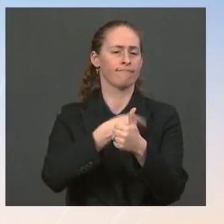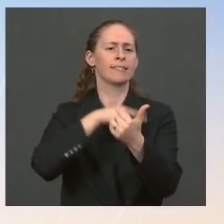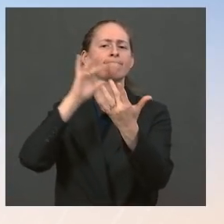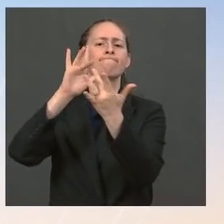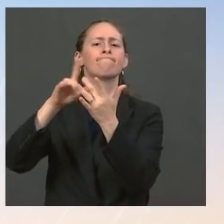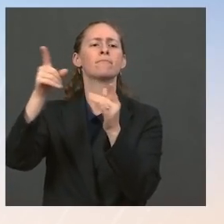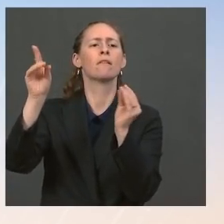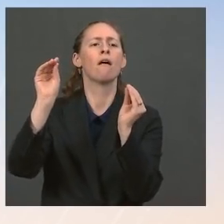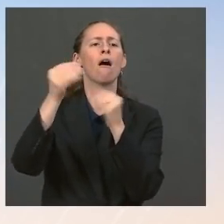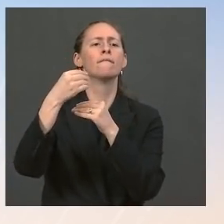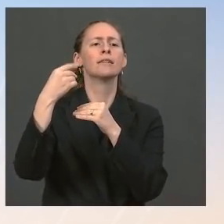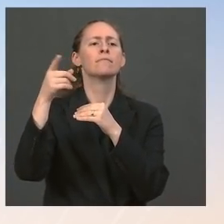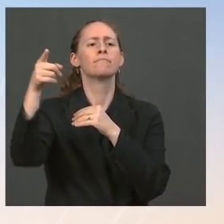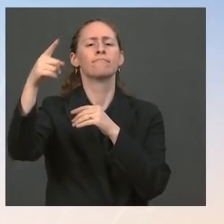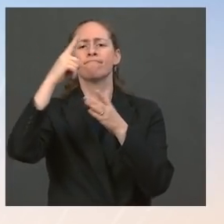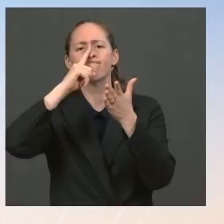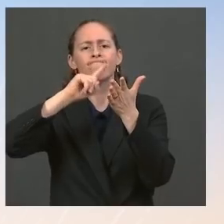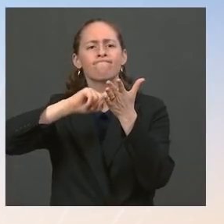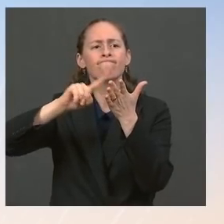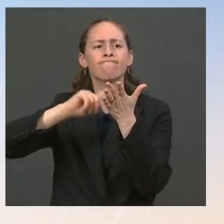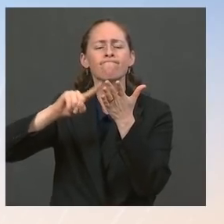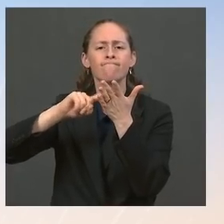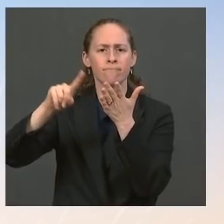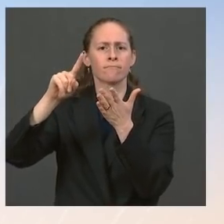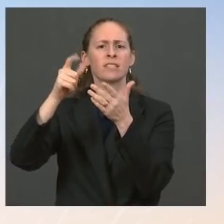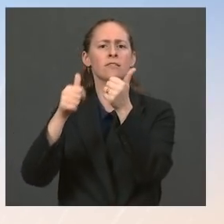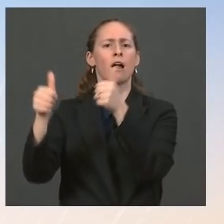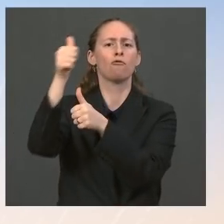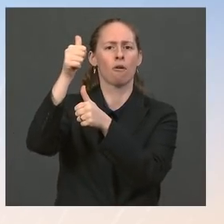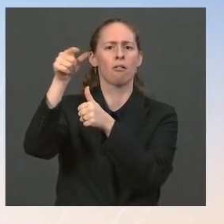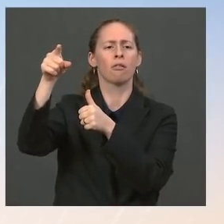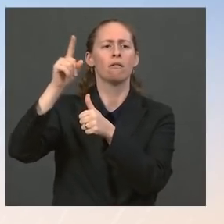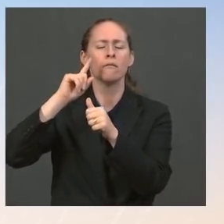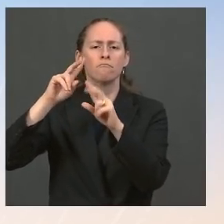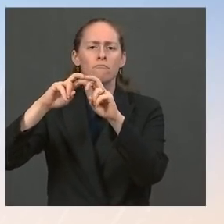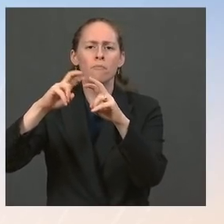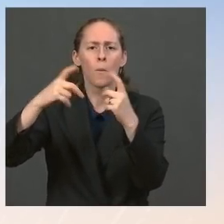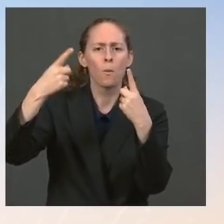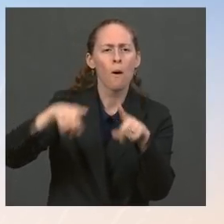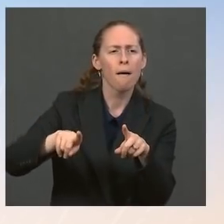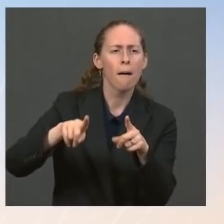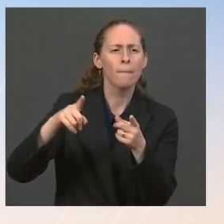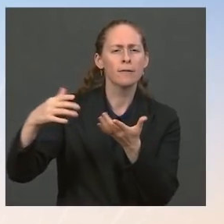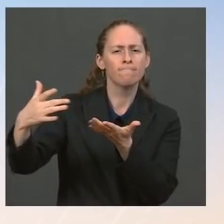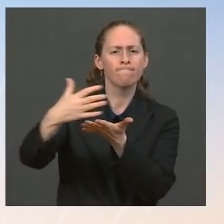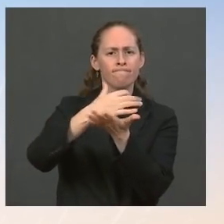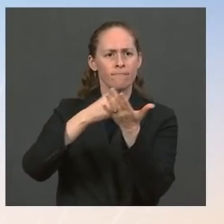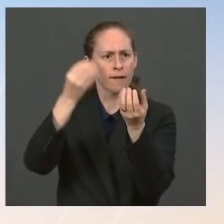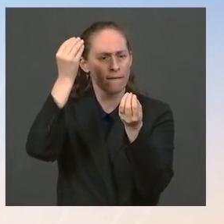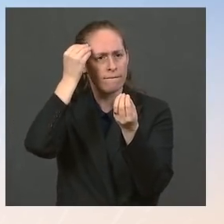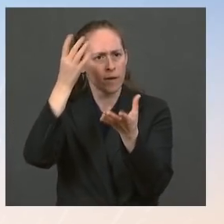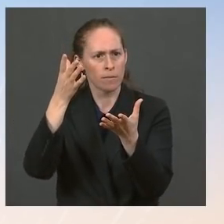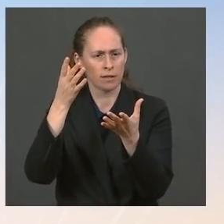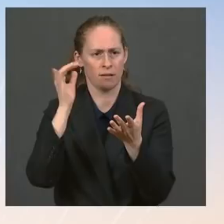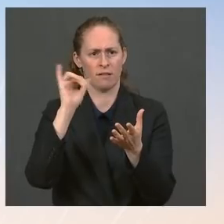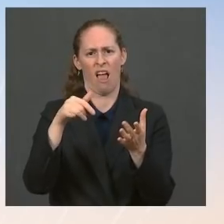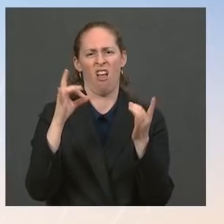and launched an investigation into the events that were captured in the disturbing images of horse patrol units.